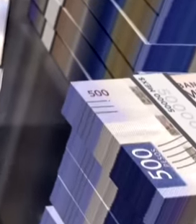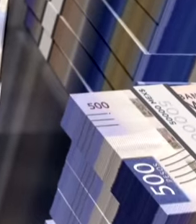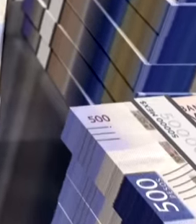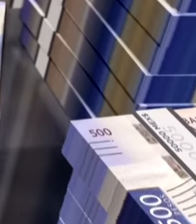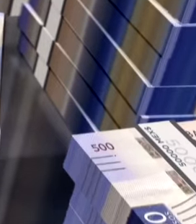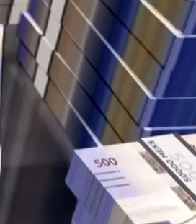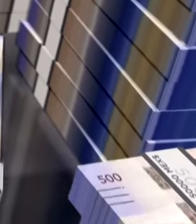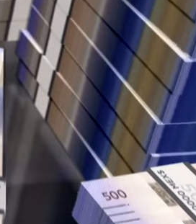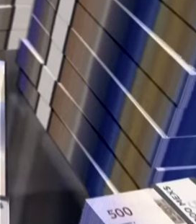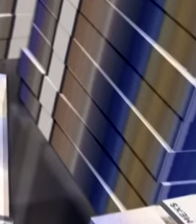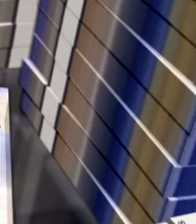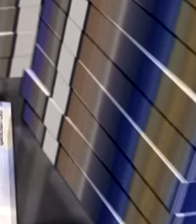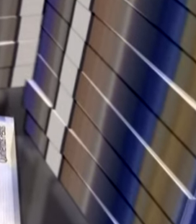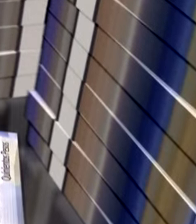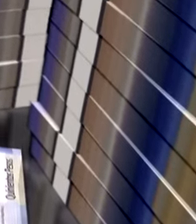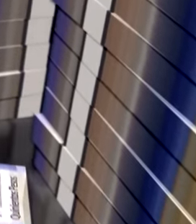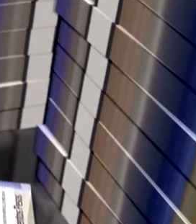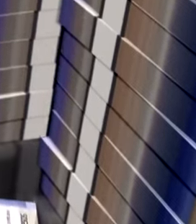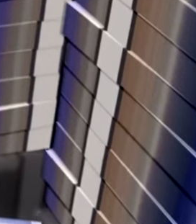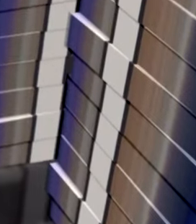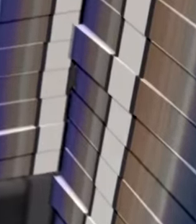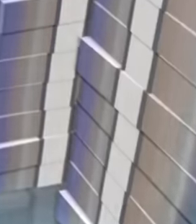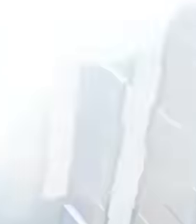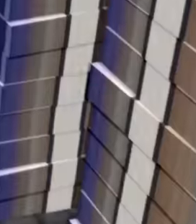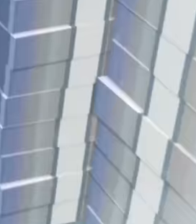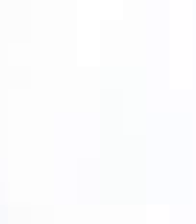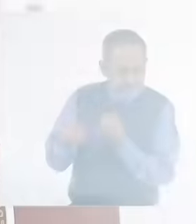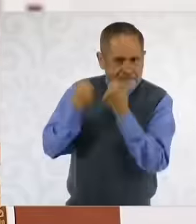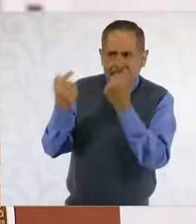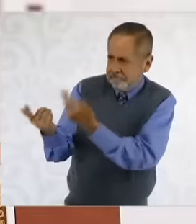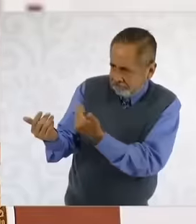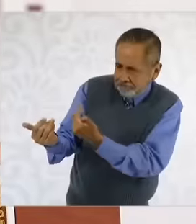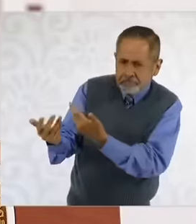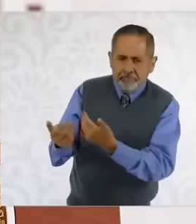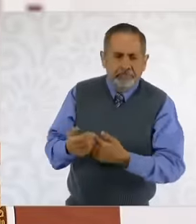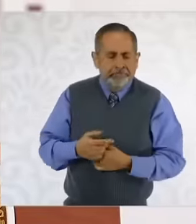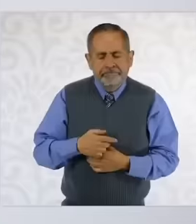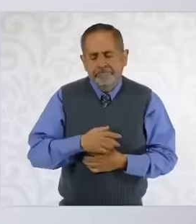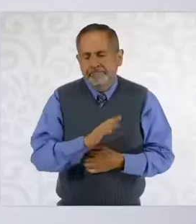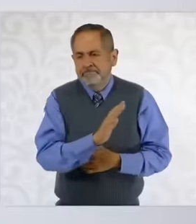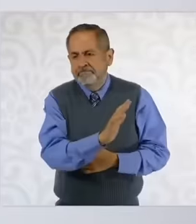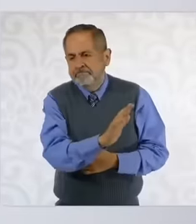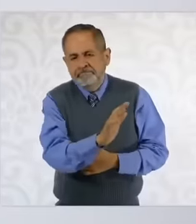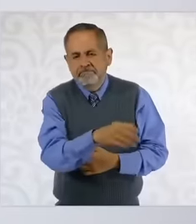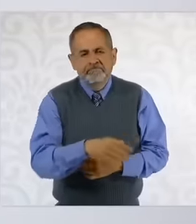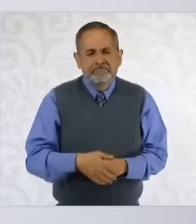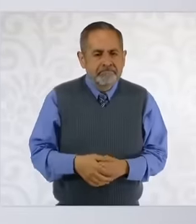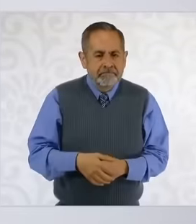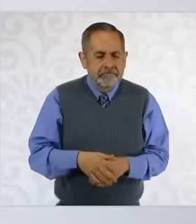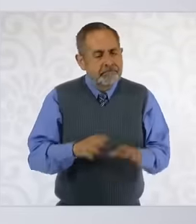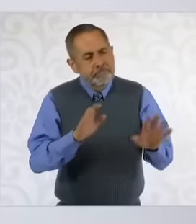bank accounts because of this today at the press conference the president of Mexico gave a lecture